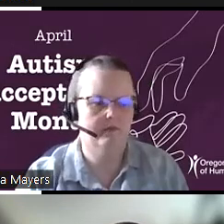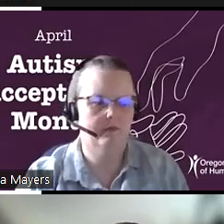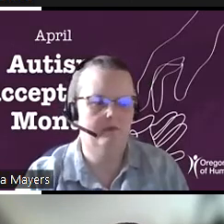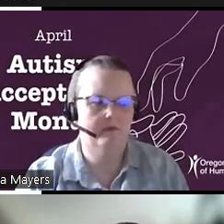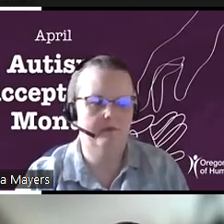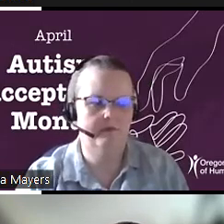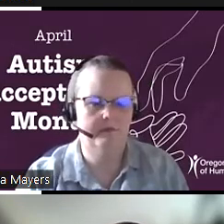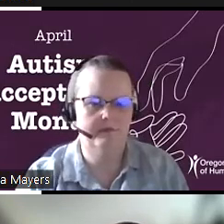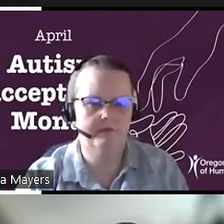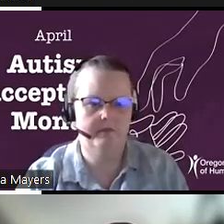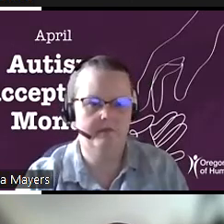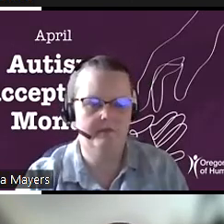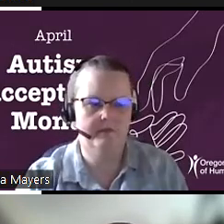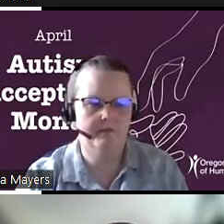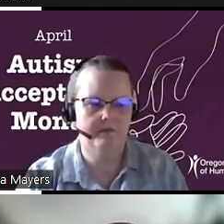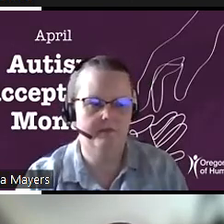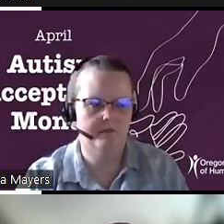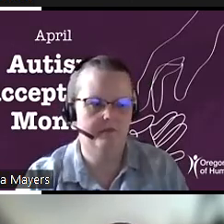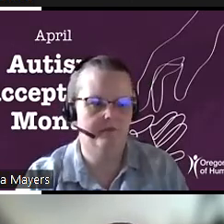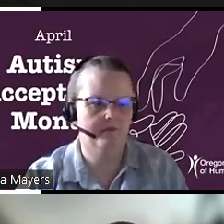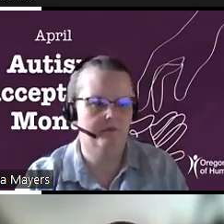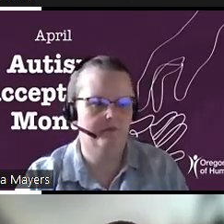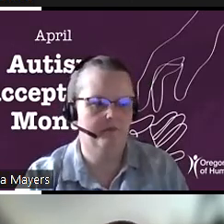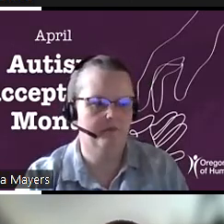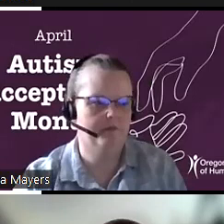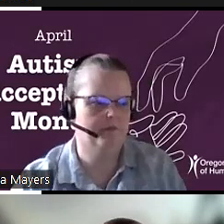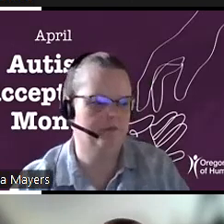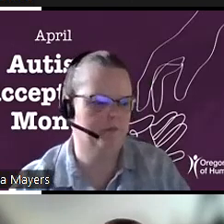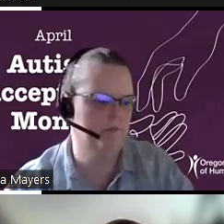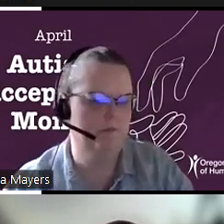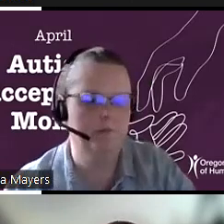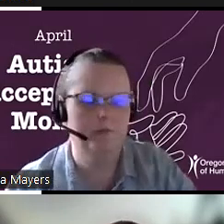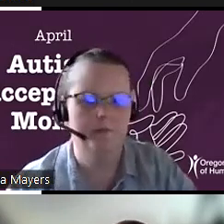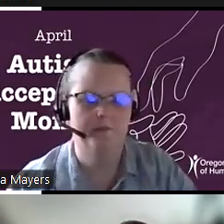PARENTS OR CARETAKERS, THEY DON'T HAVE TO BE RELATED TO THE CHILDREN, BUT THE PARENT